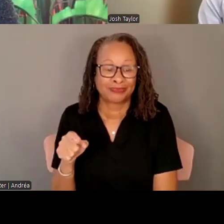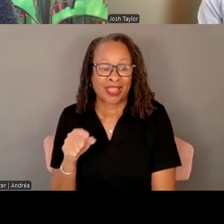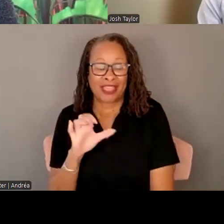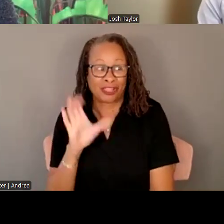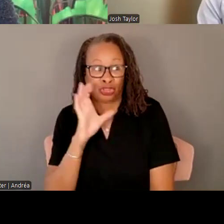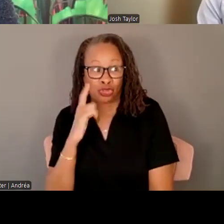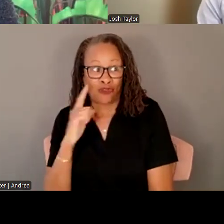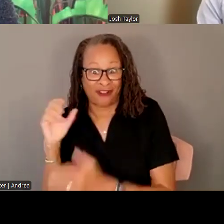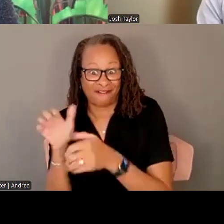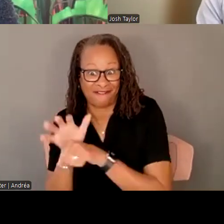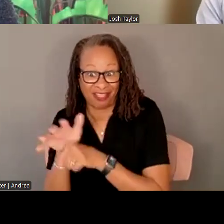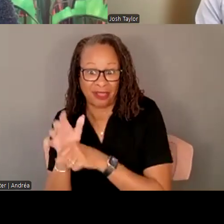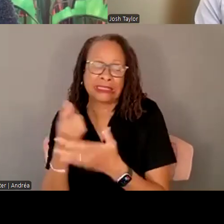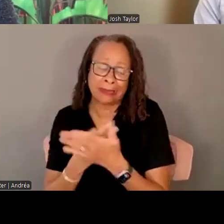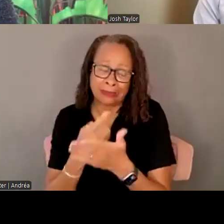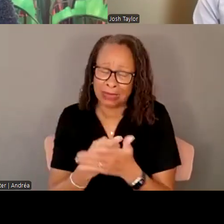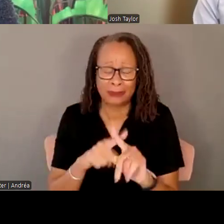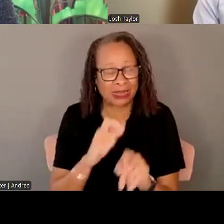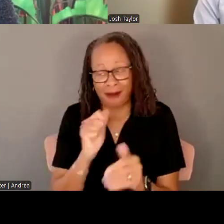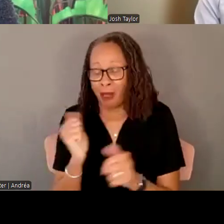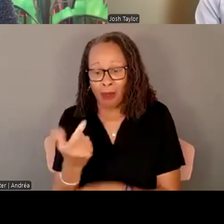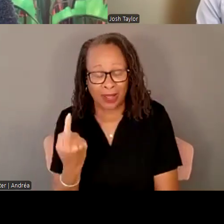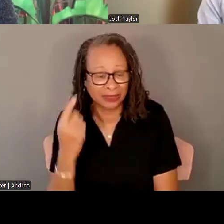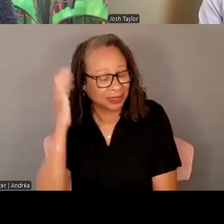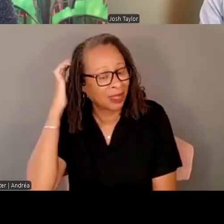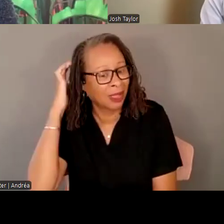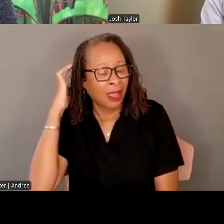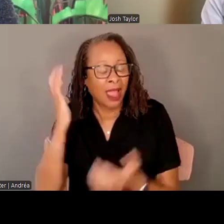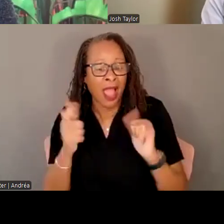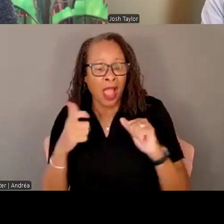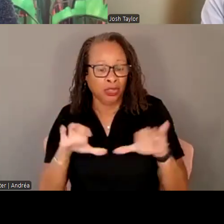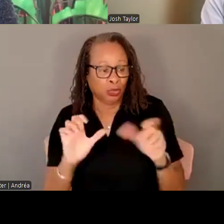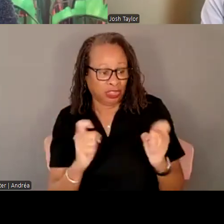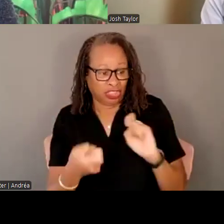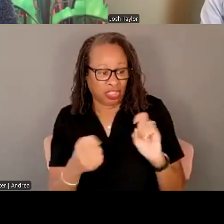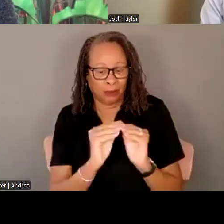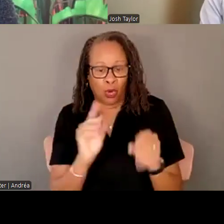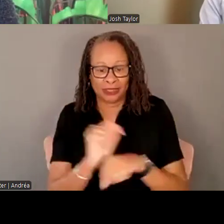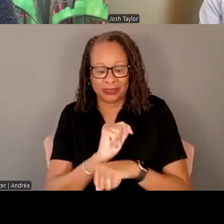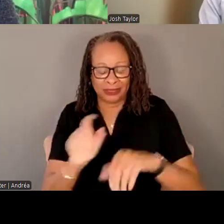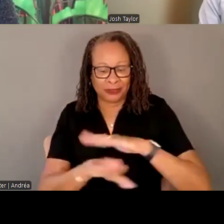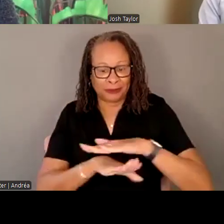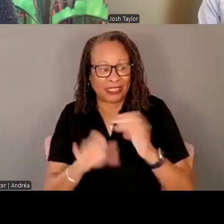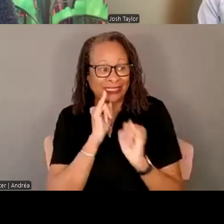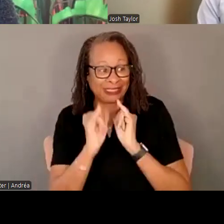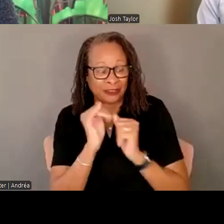Sometimes they are, but not always. And so how do we change to more task-based interview processes,